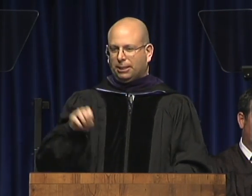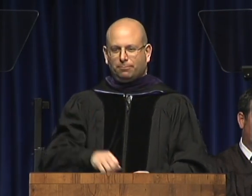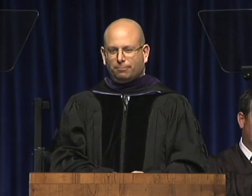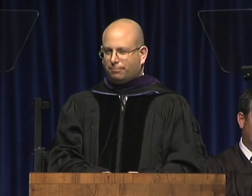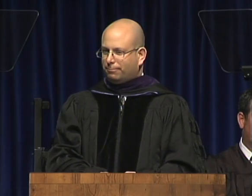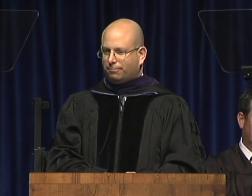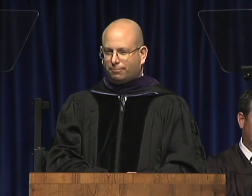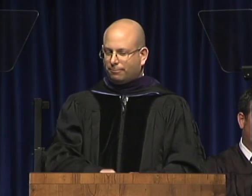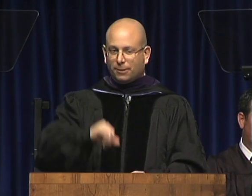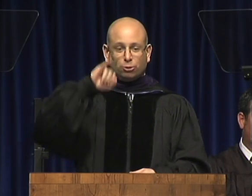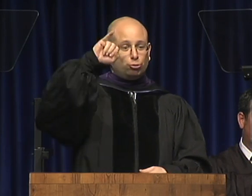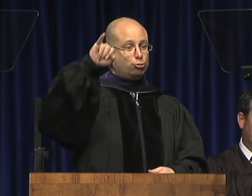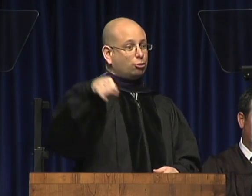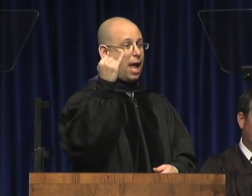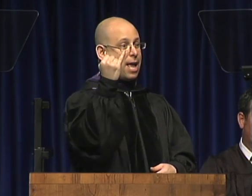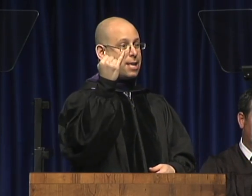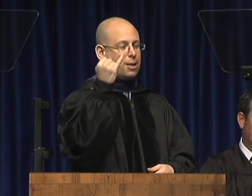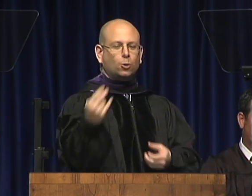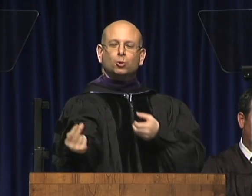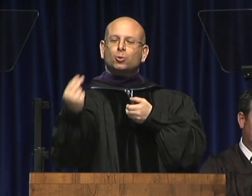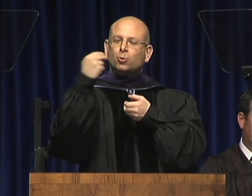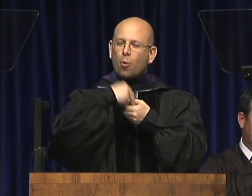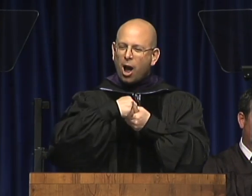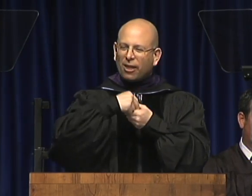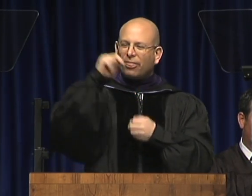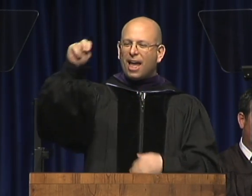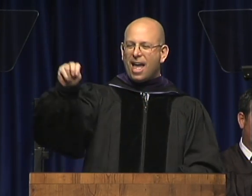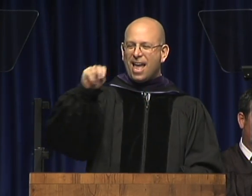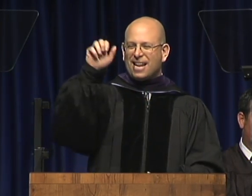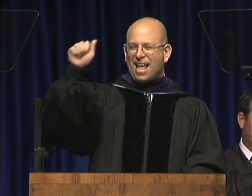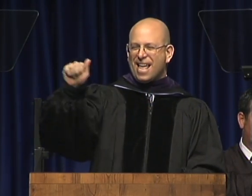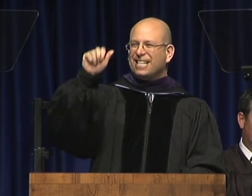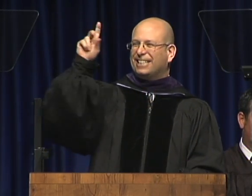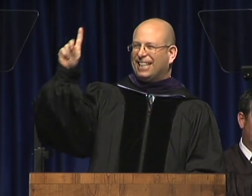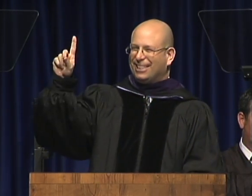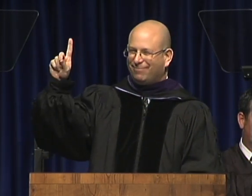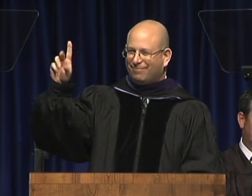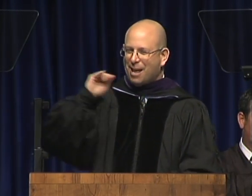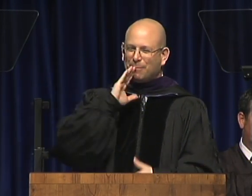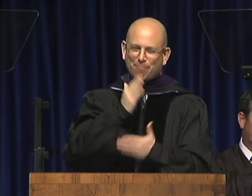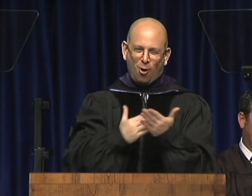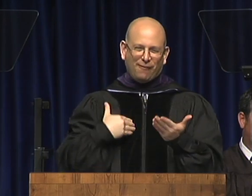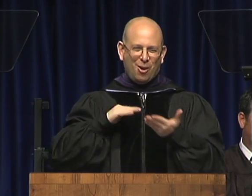Isolated, you need not be. Join the NAD.